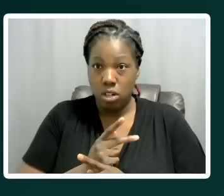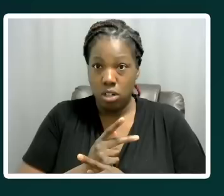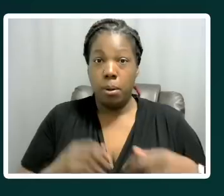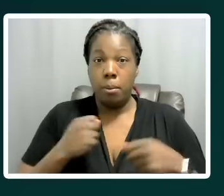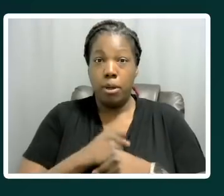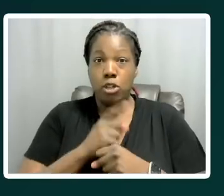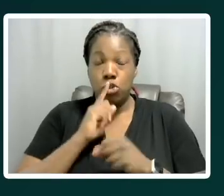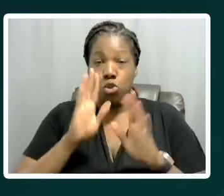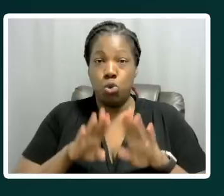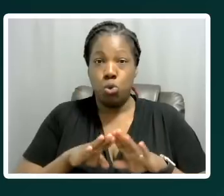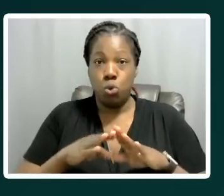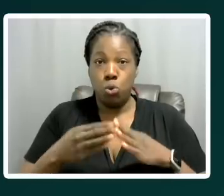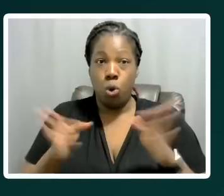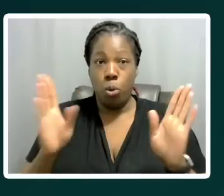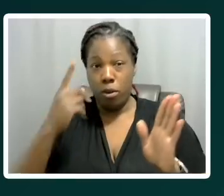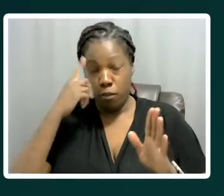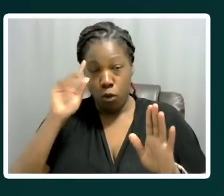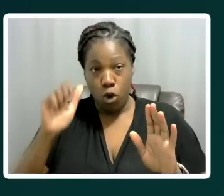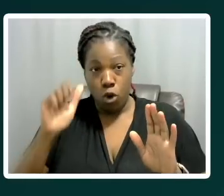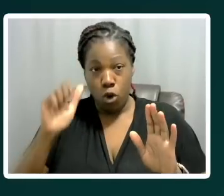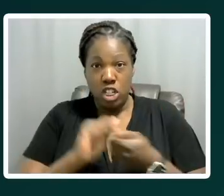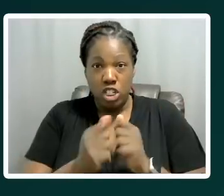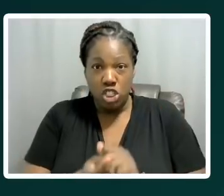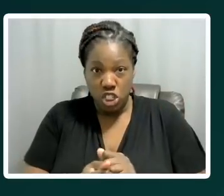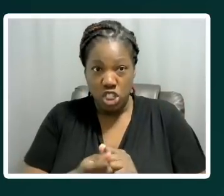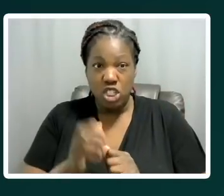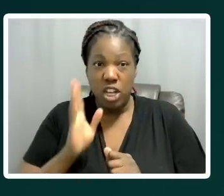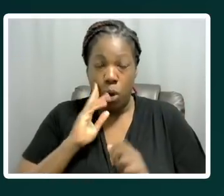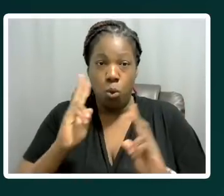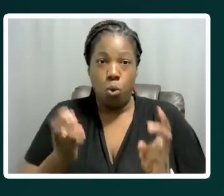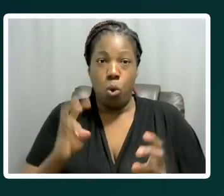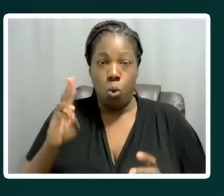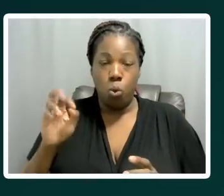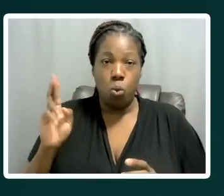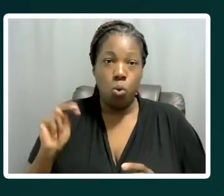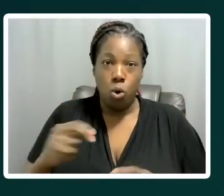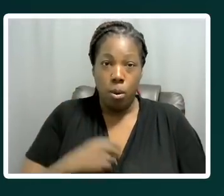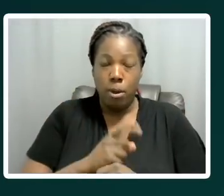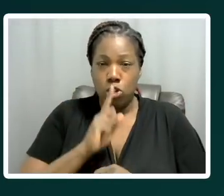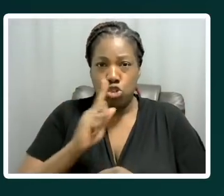And I'll quote Warren Spector here. He said, "Be open to change. Anyone who tells you